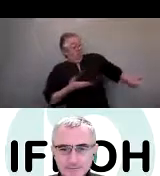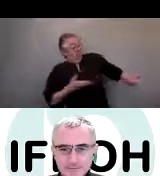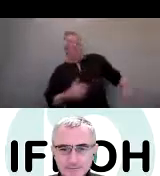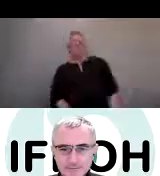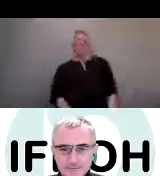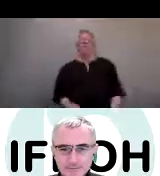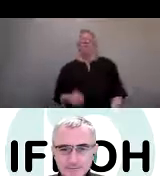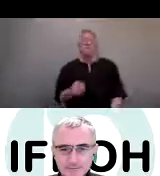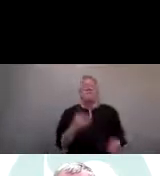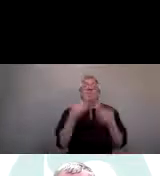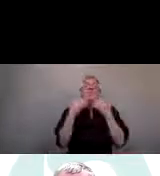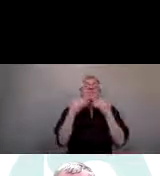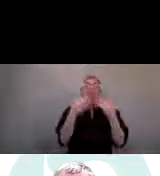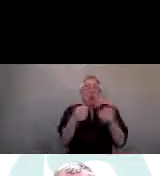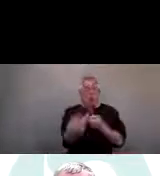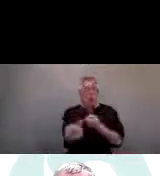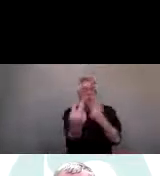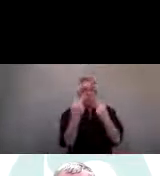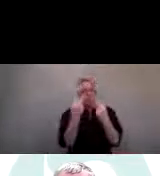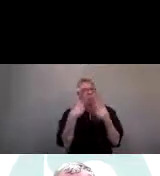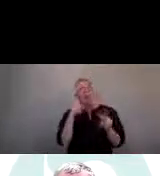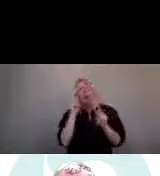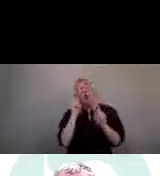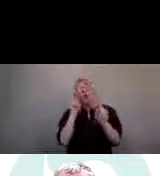contact me directly, I have my E-mail here